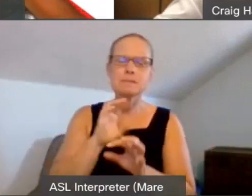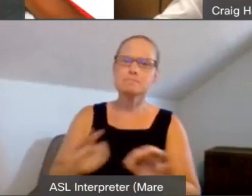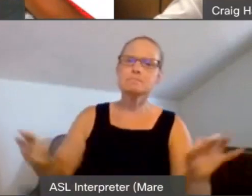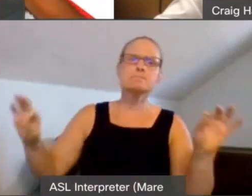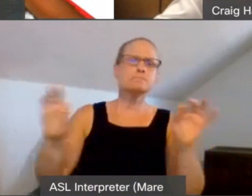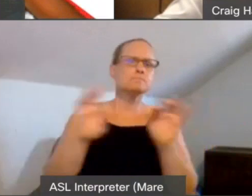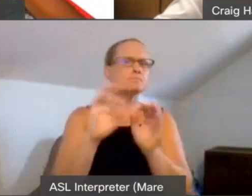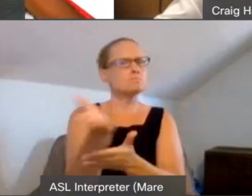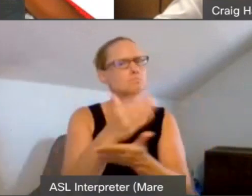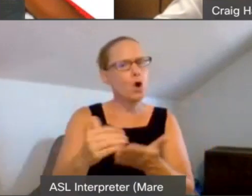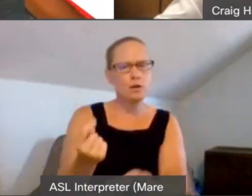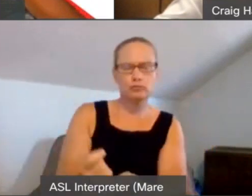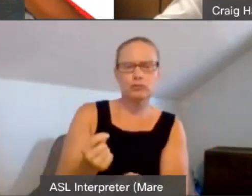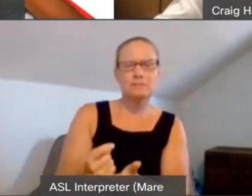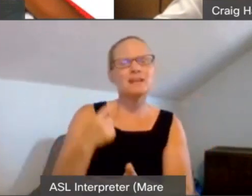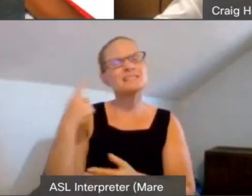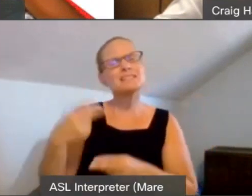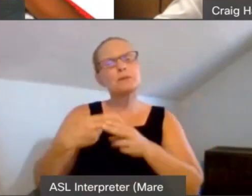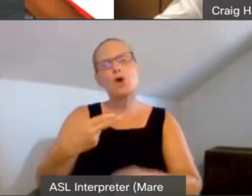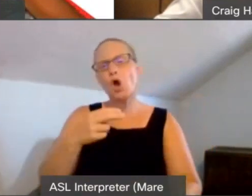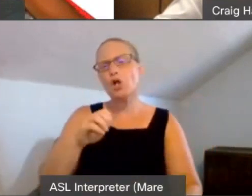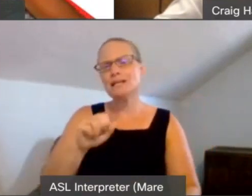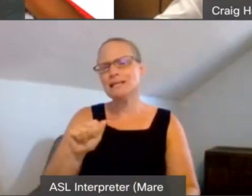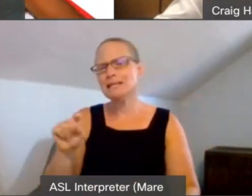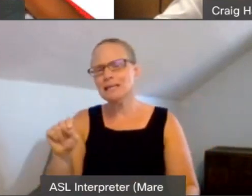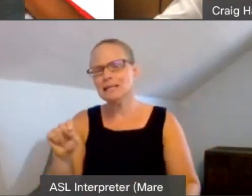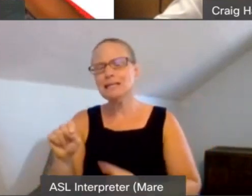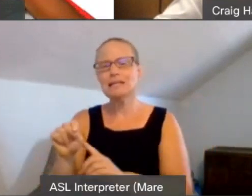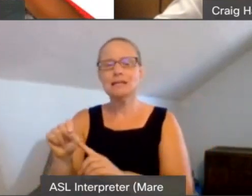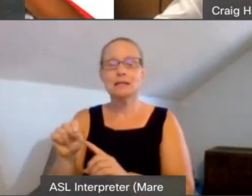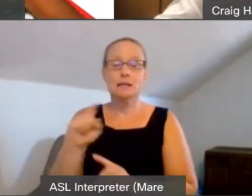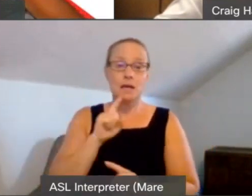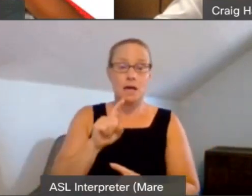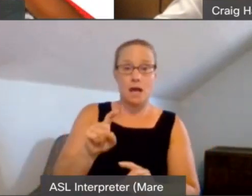so there's something called HEAT, Habilitation Empowerment Accountability Therapy,